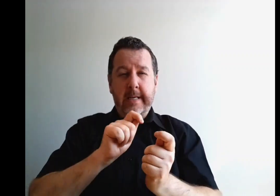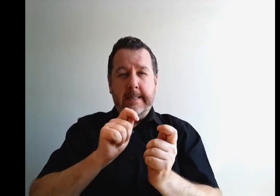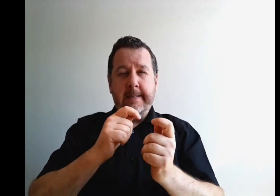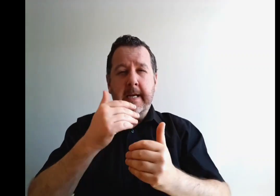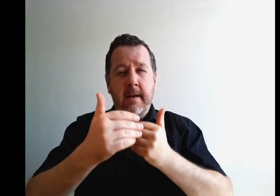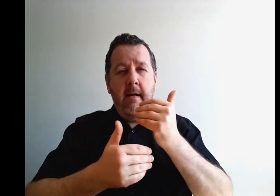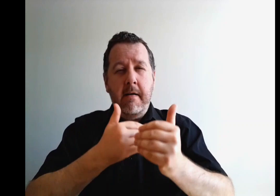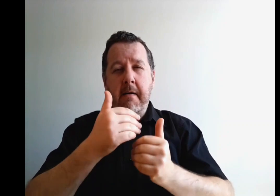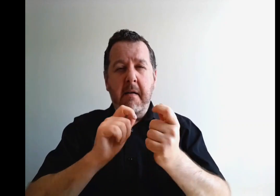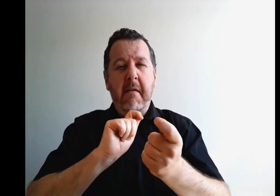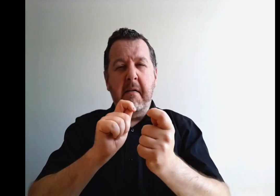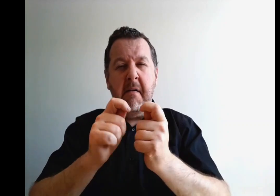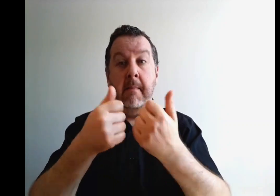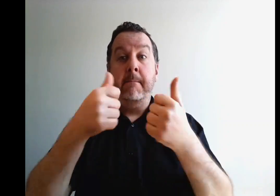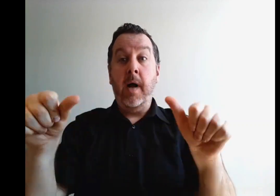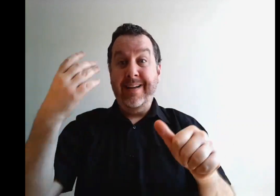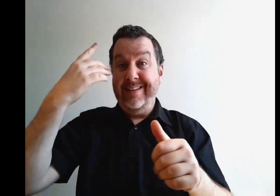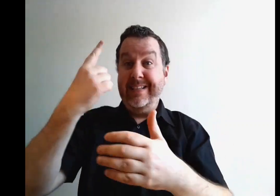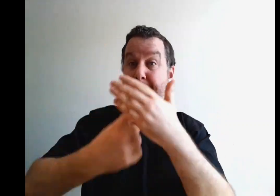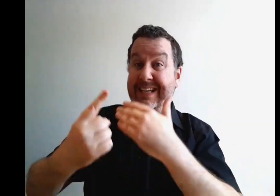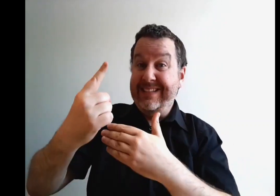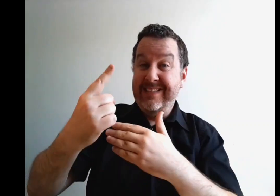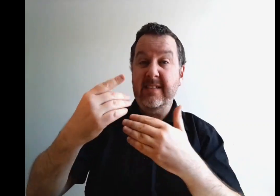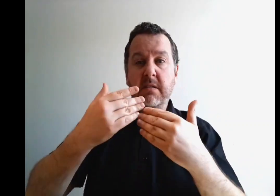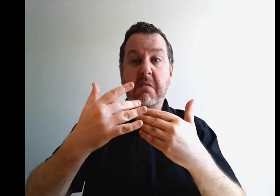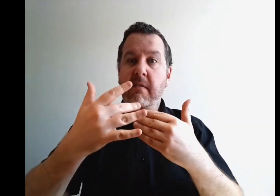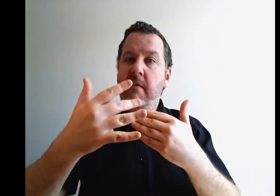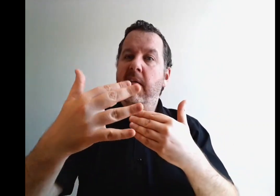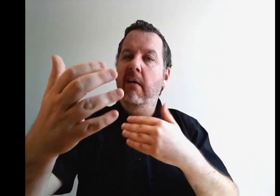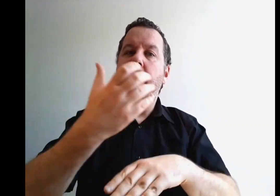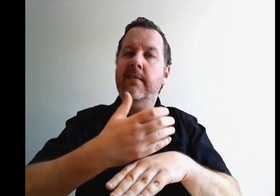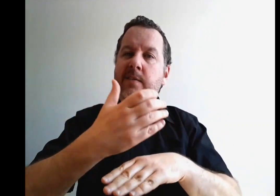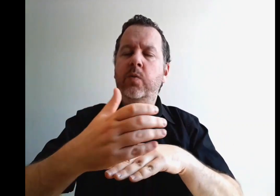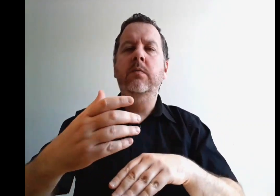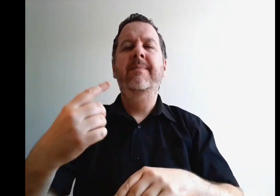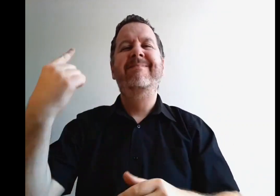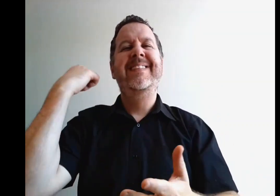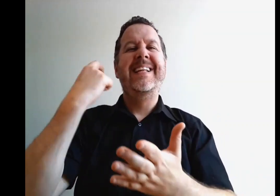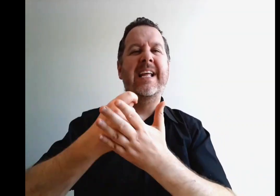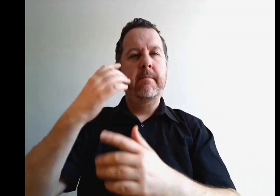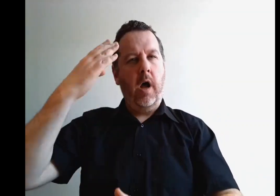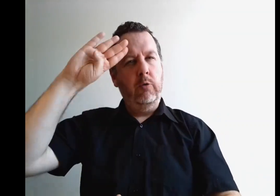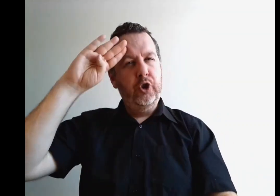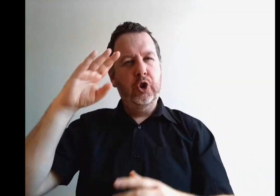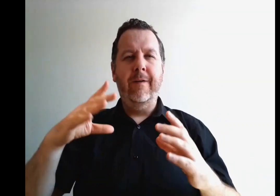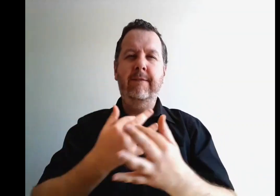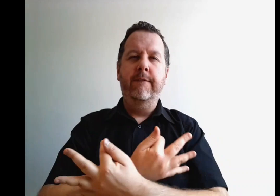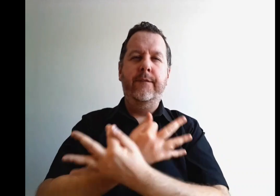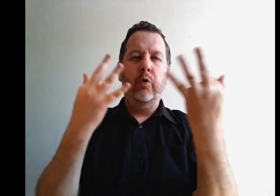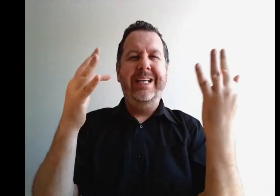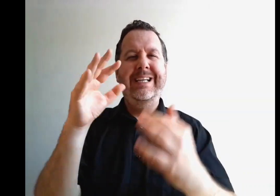continuing fairly unabated. There wasn't a huge interest from the Irish Free State government